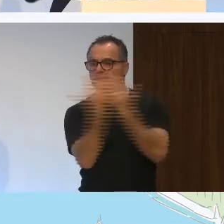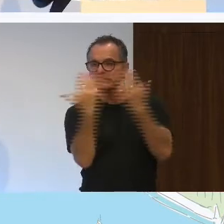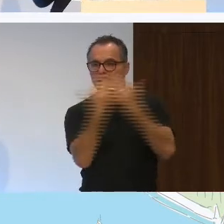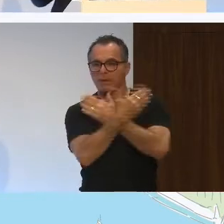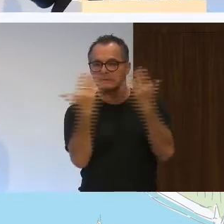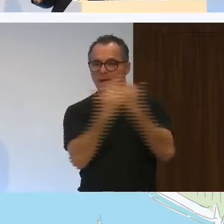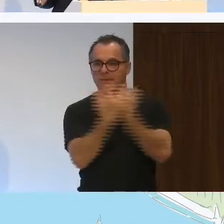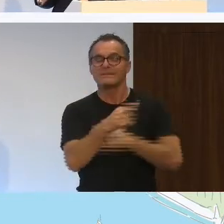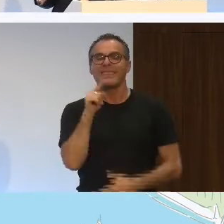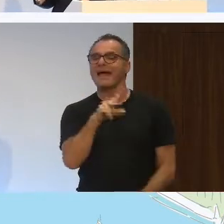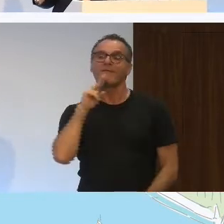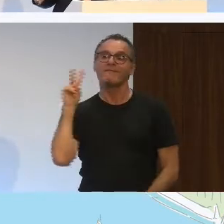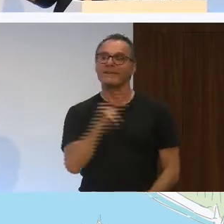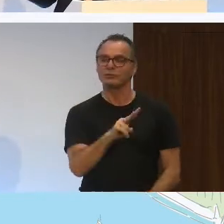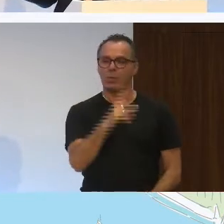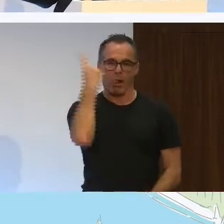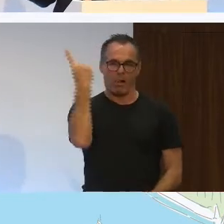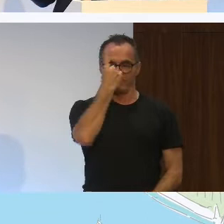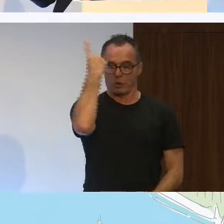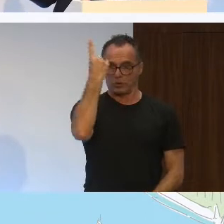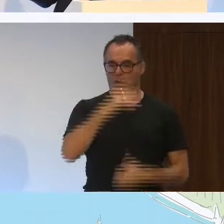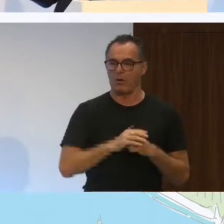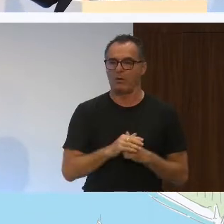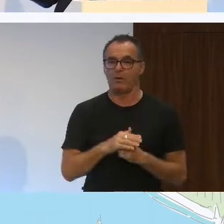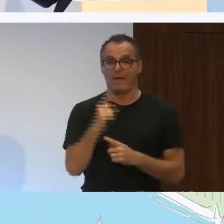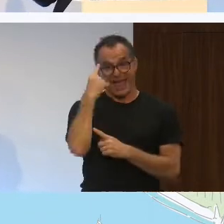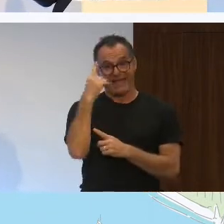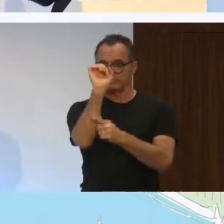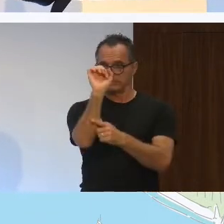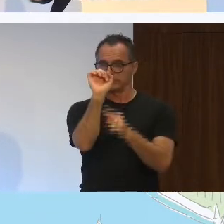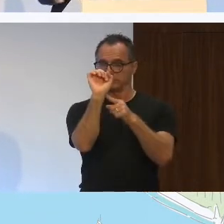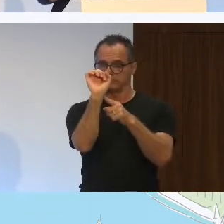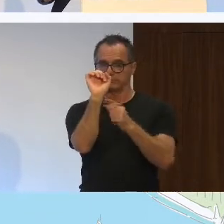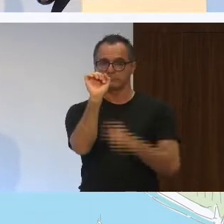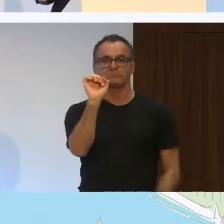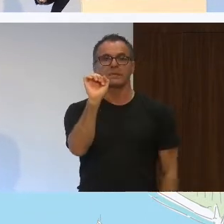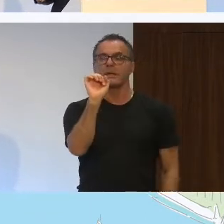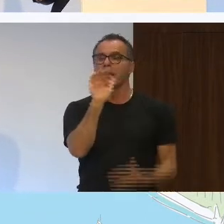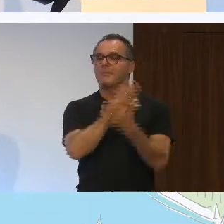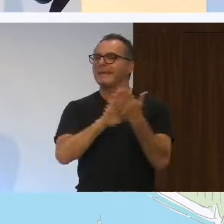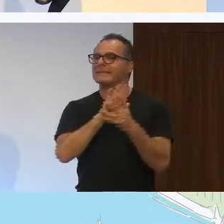That's the visual induced vertigo. And then head motion is essentially motion sickness when you travel.